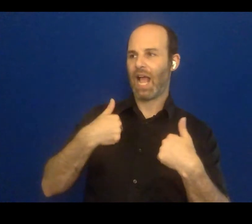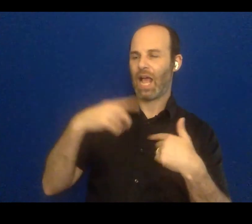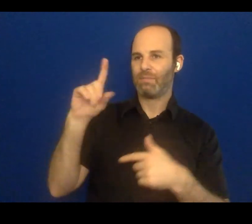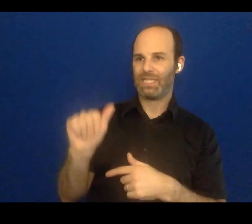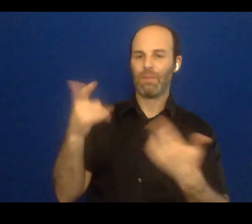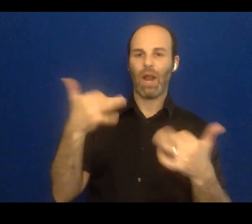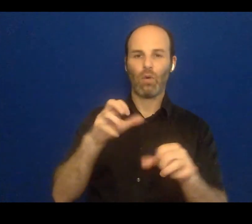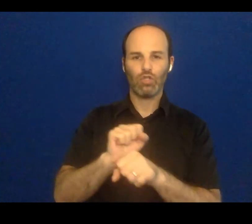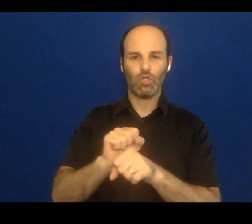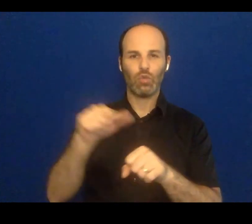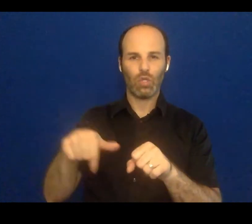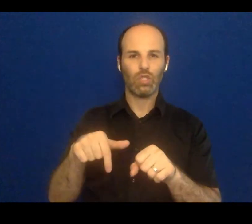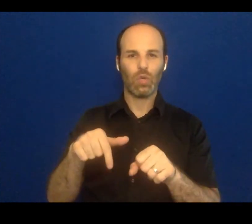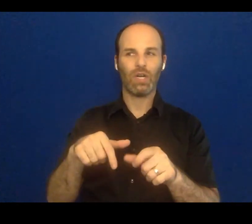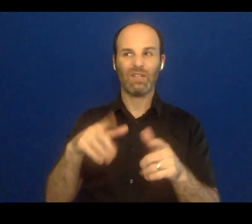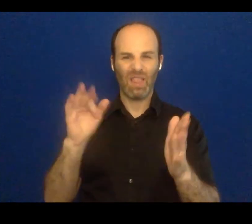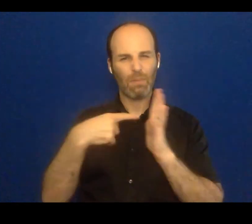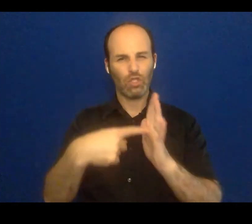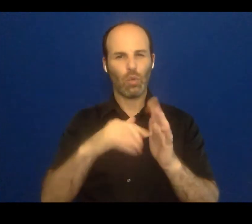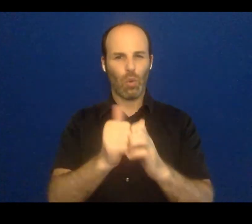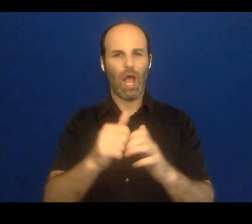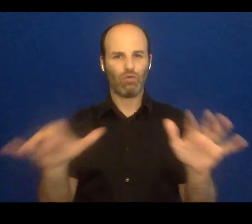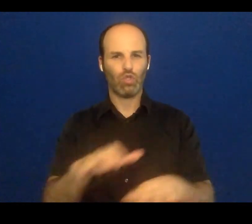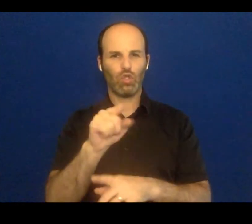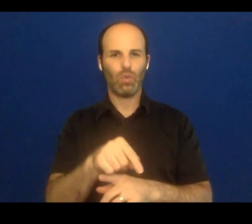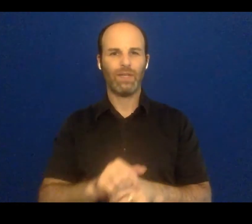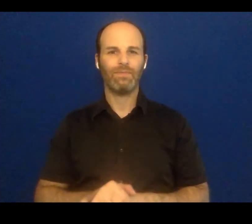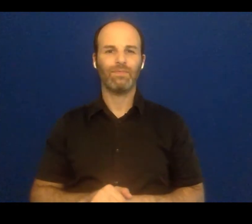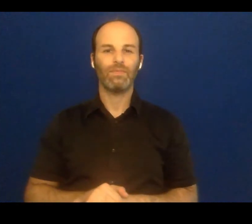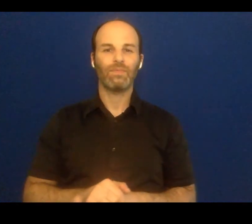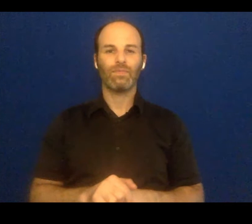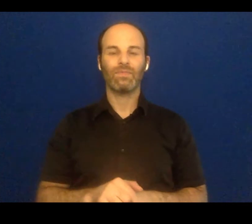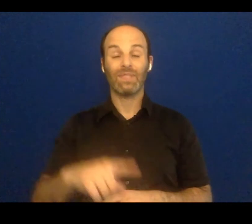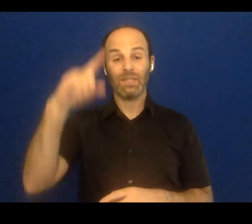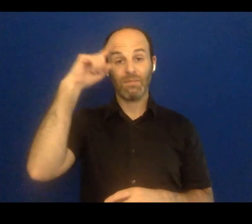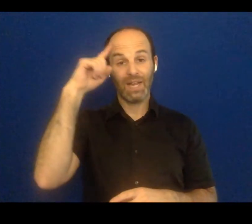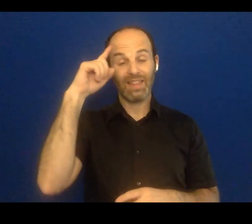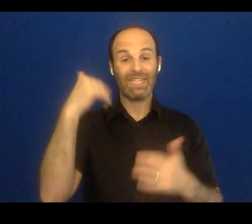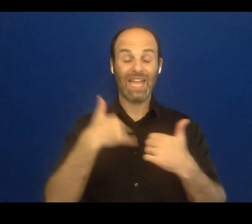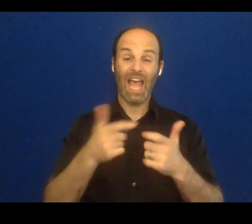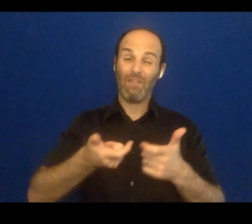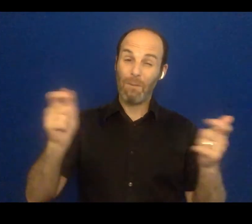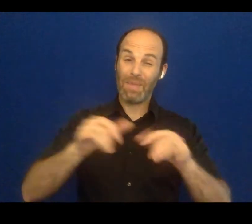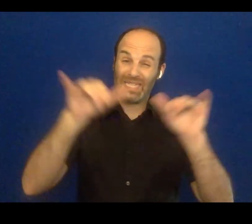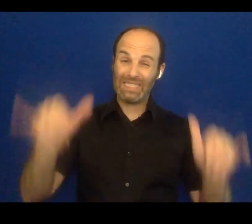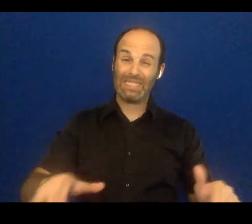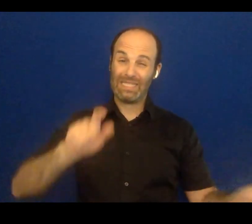AND I WANT TO DO THIS WORK. TO HAVE A LARGE SYSTEM CHANGE WE